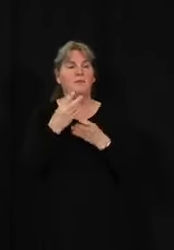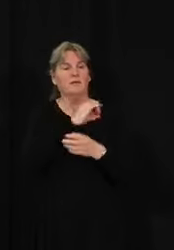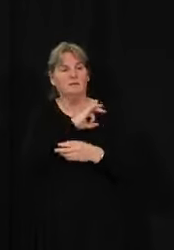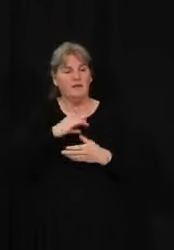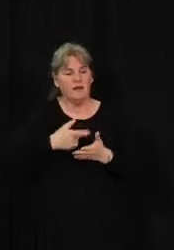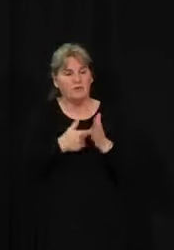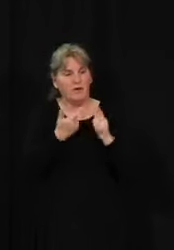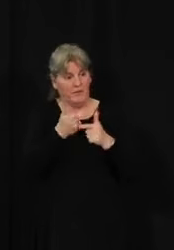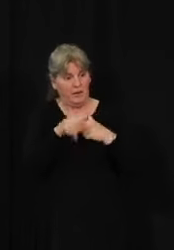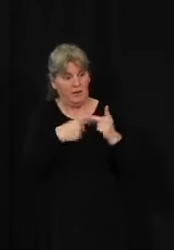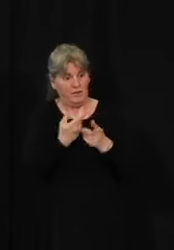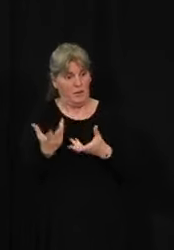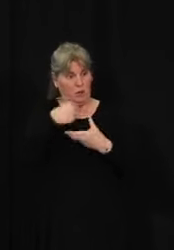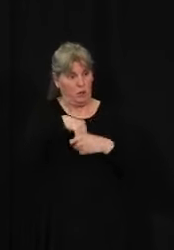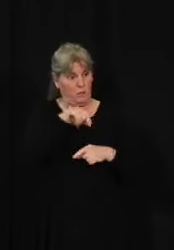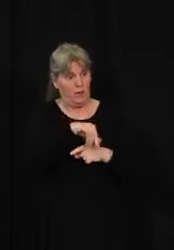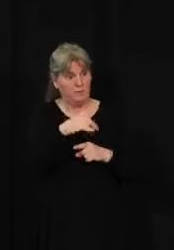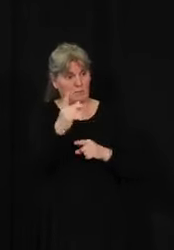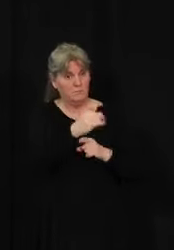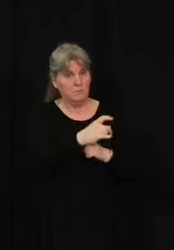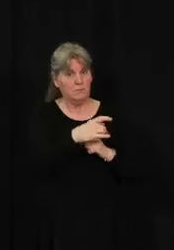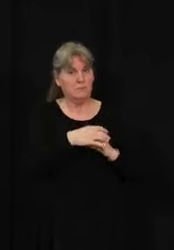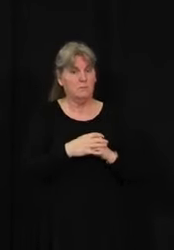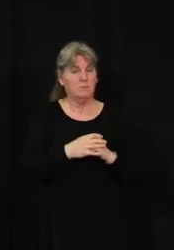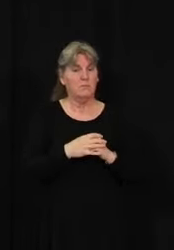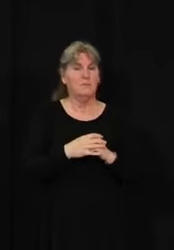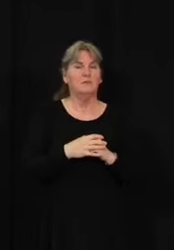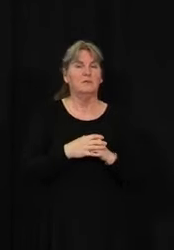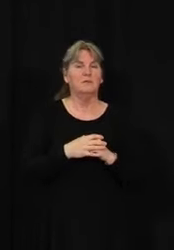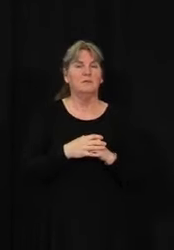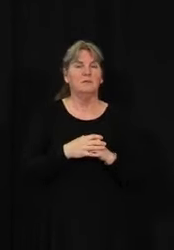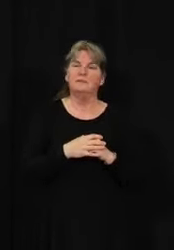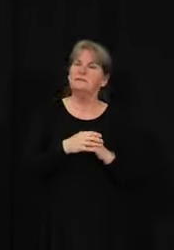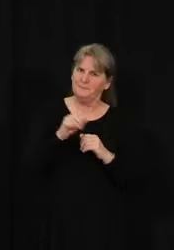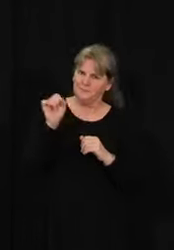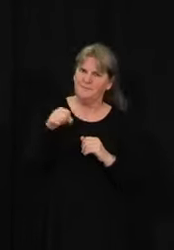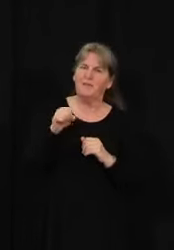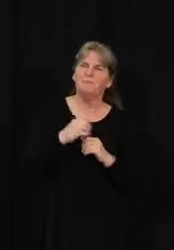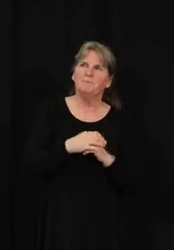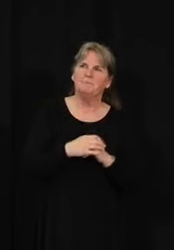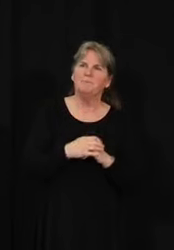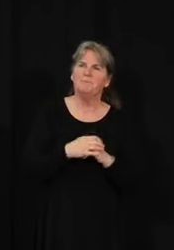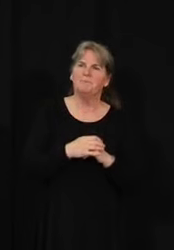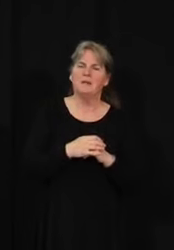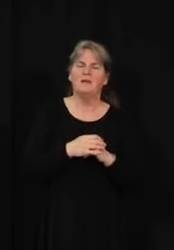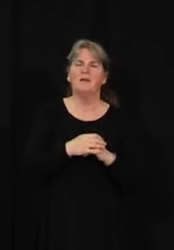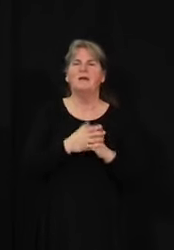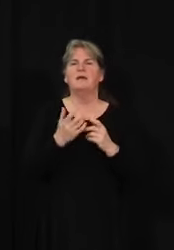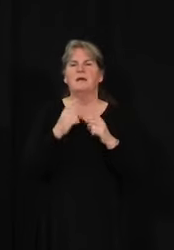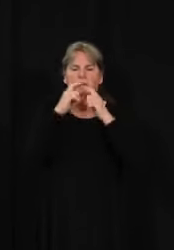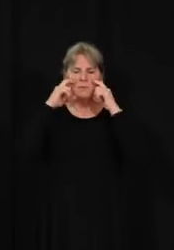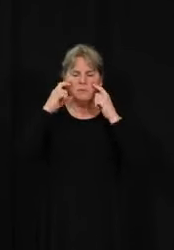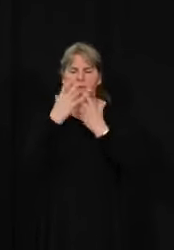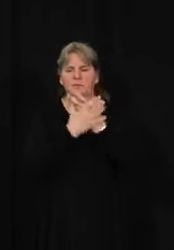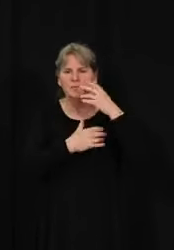services? Yes, so PPE as you know is a